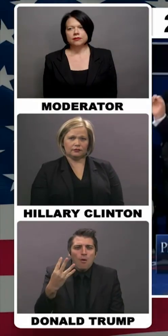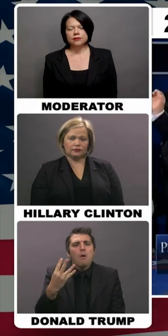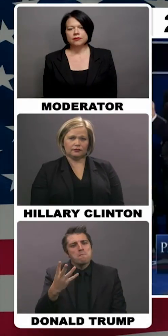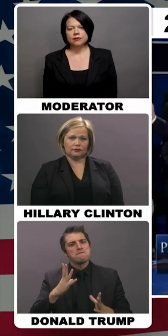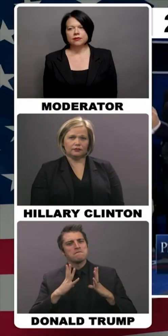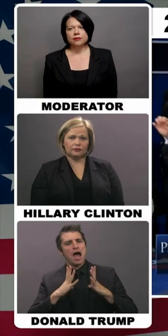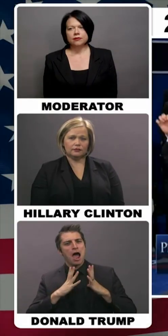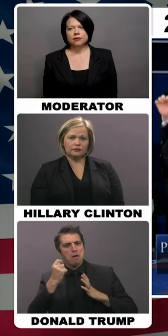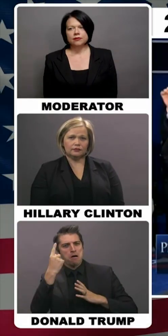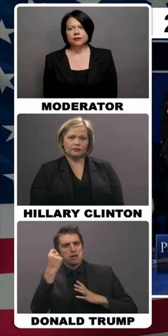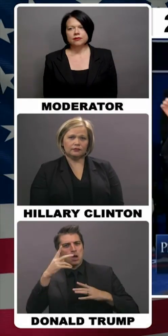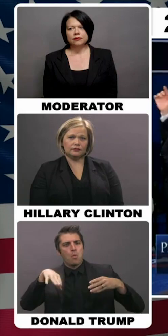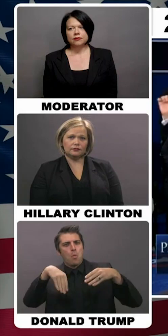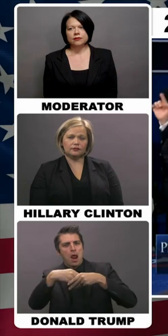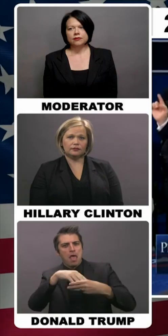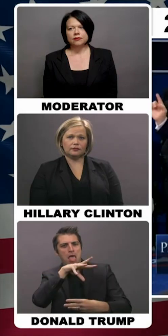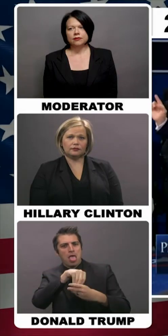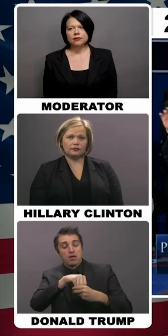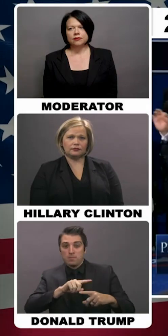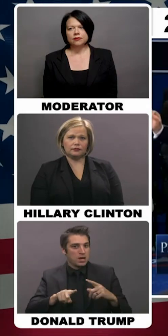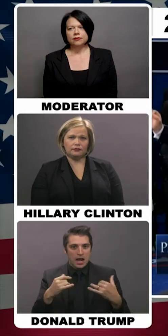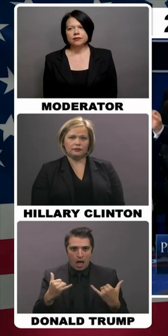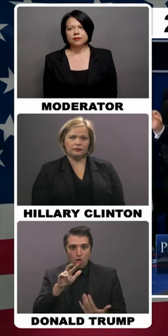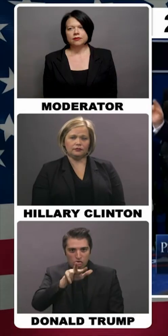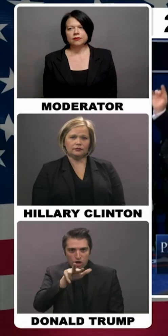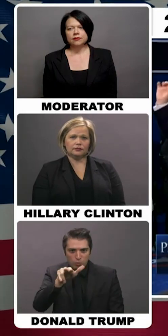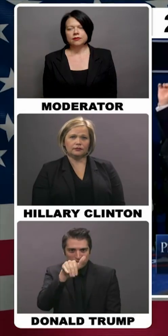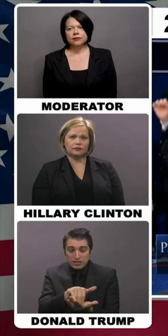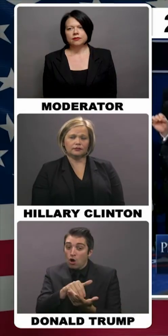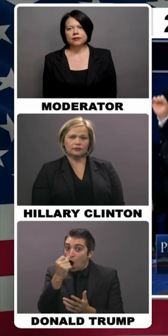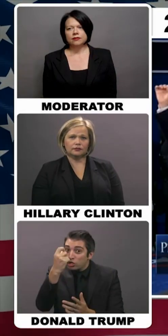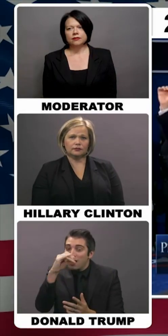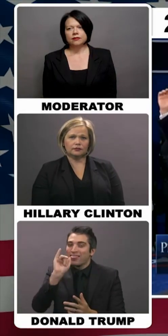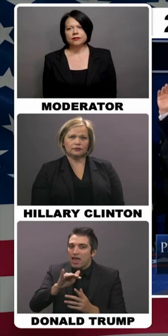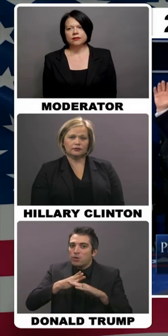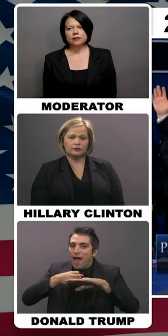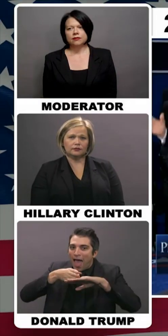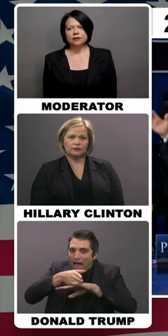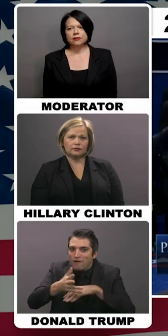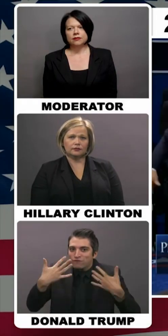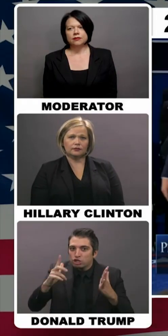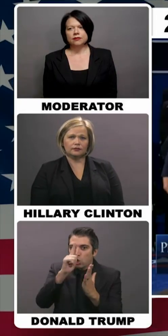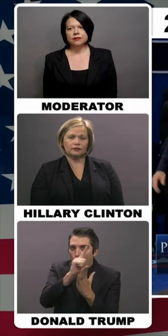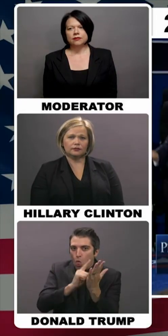And more importantly, that was after getting a subpoena that wasn't before. That was after she got it from the United States Congress.